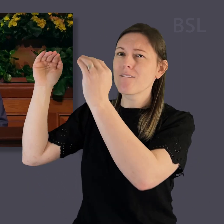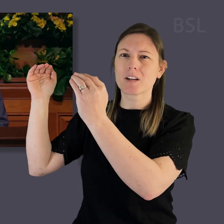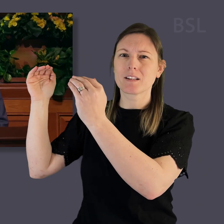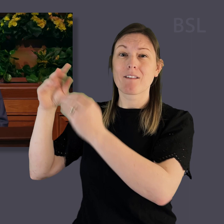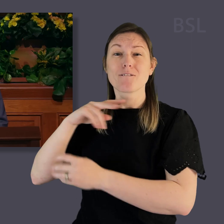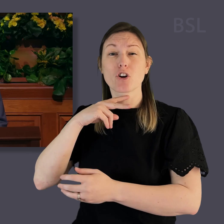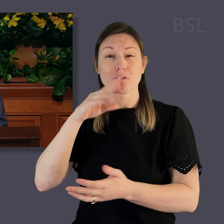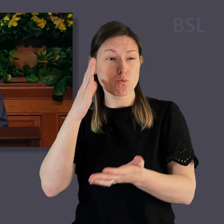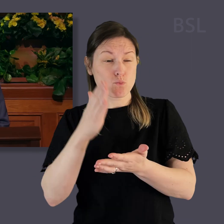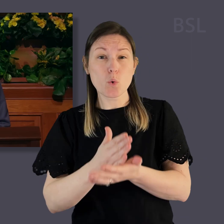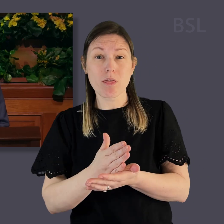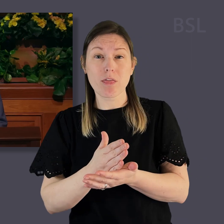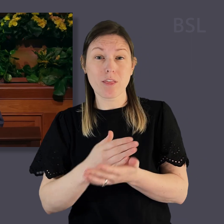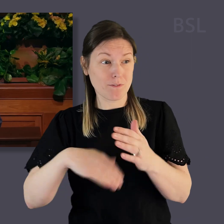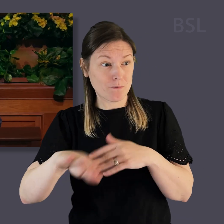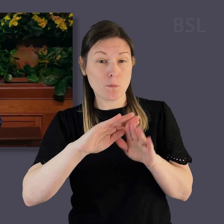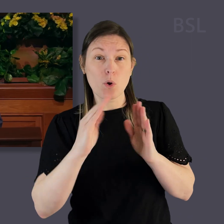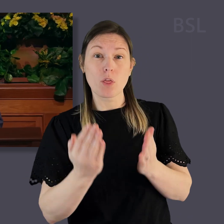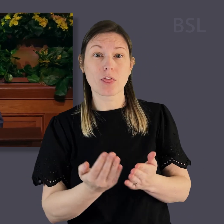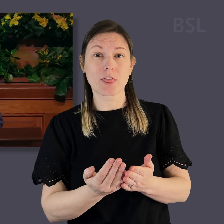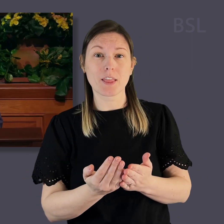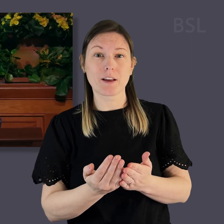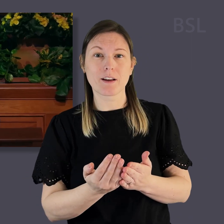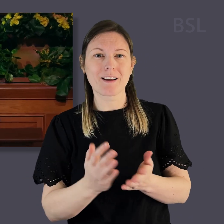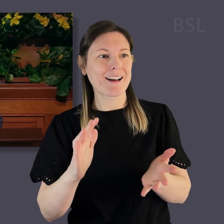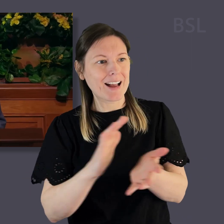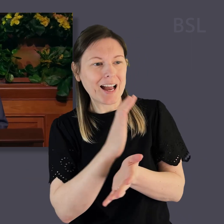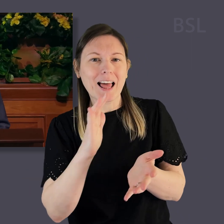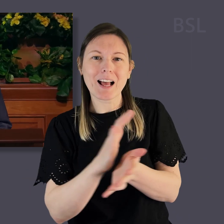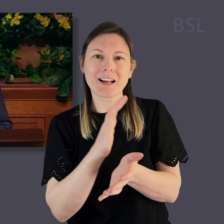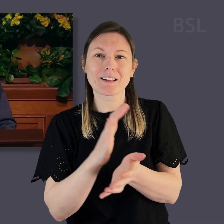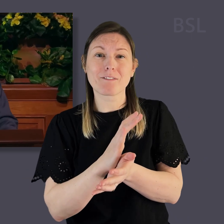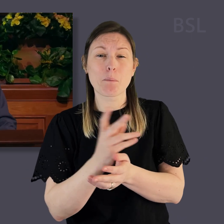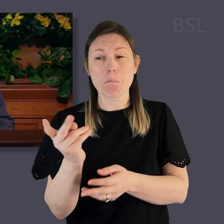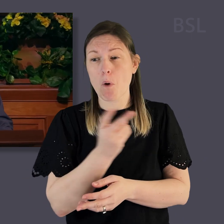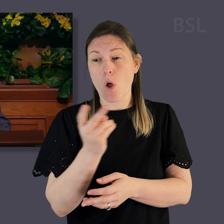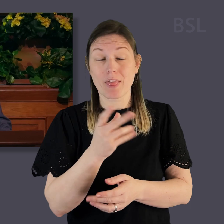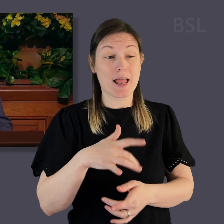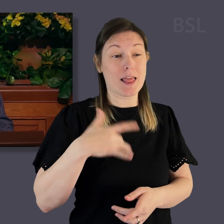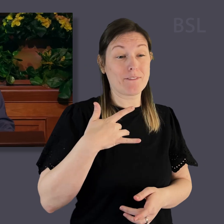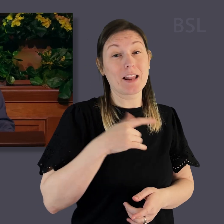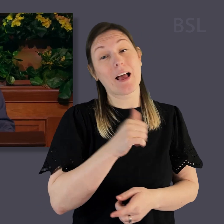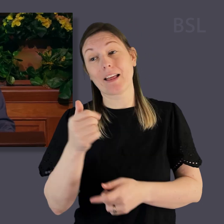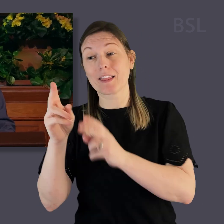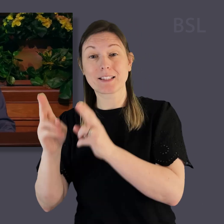and a voice of truth out of the earth. Glad tidings for both the living and the dead,